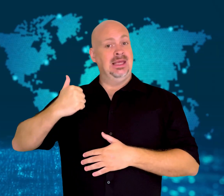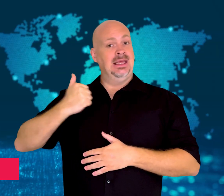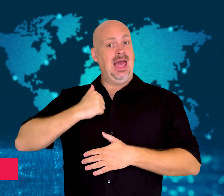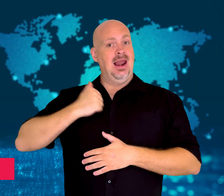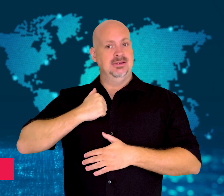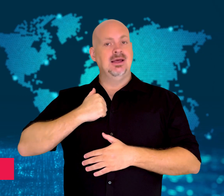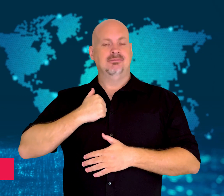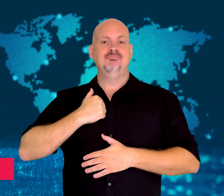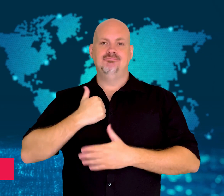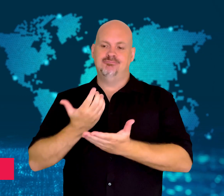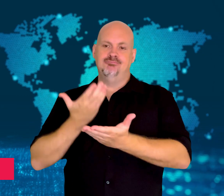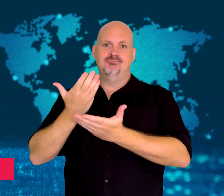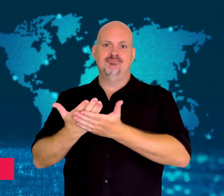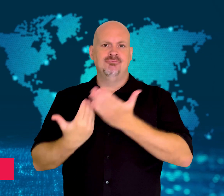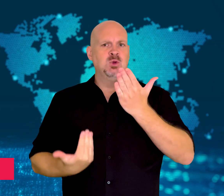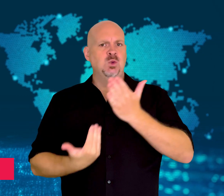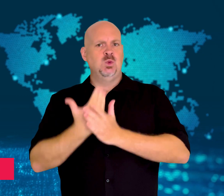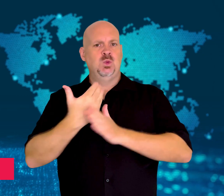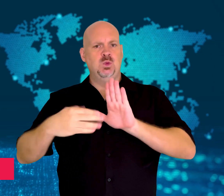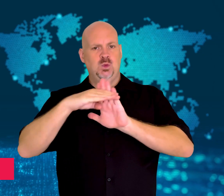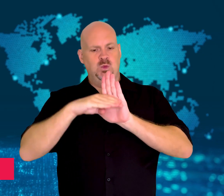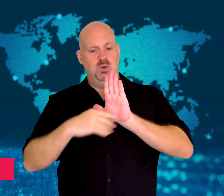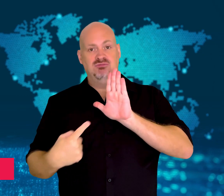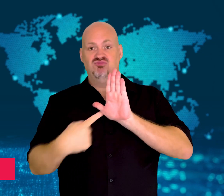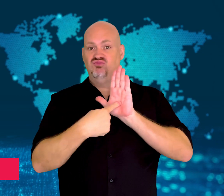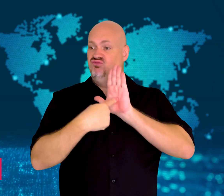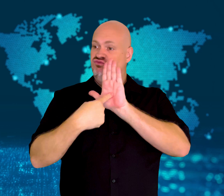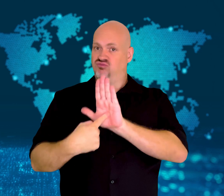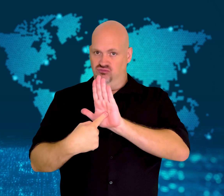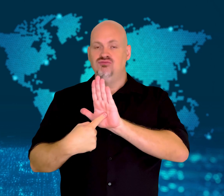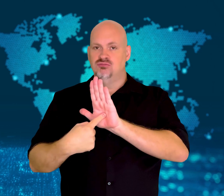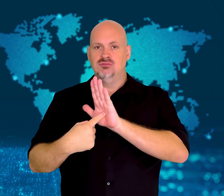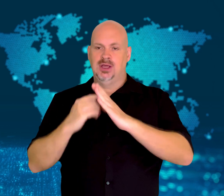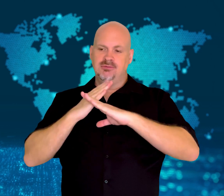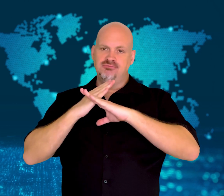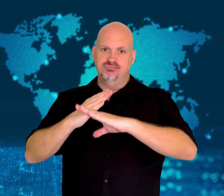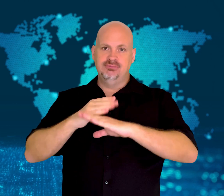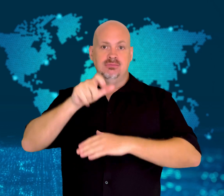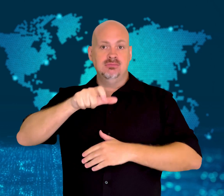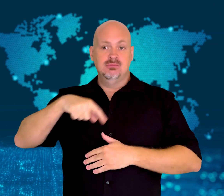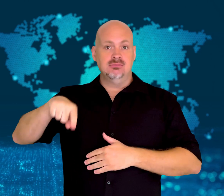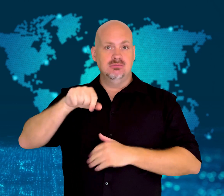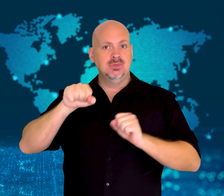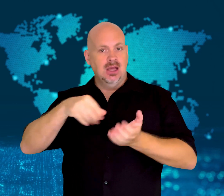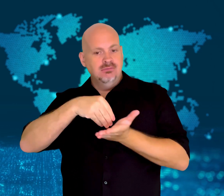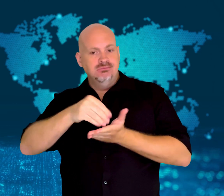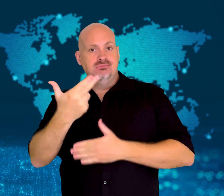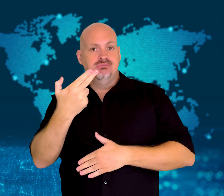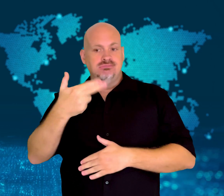[GAVIN]: Canada has introduced a law to freeze handgun ownership.